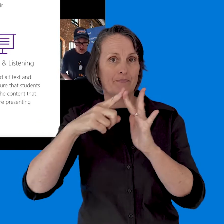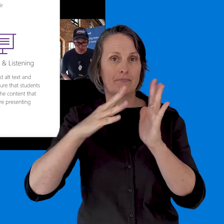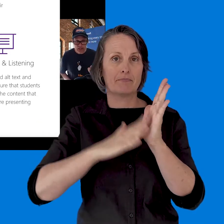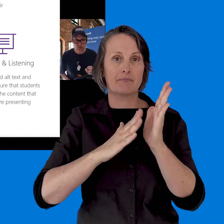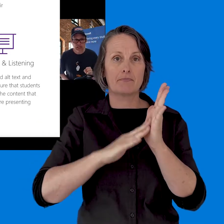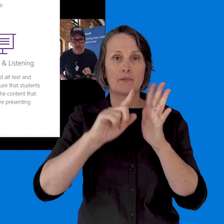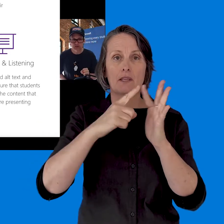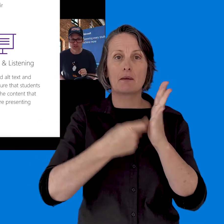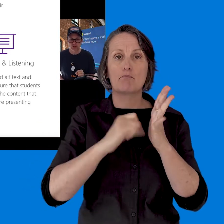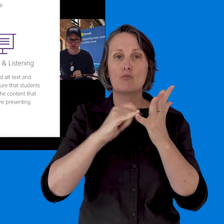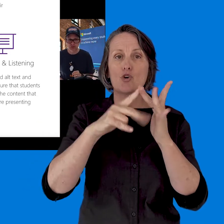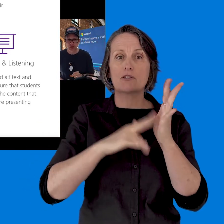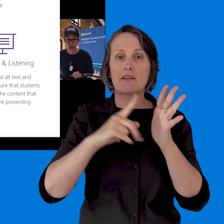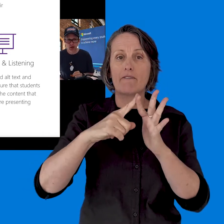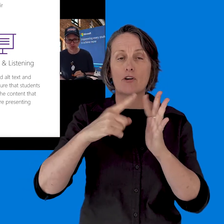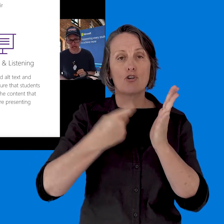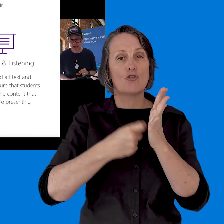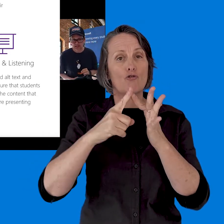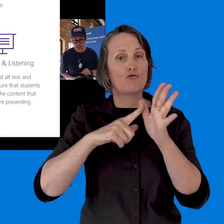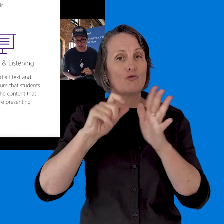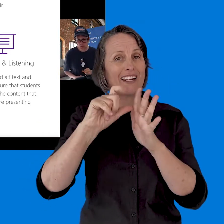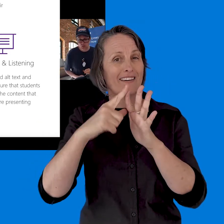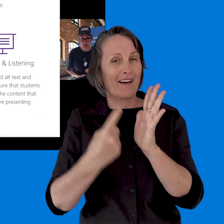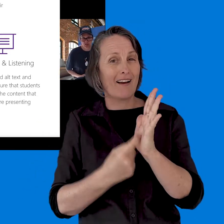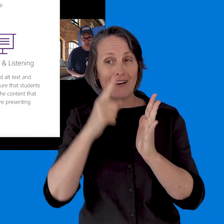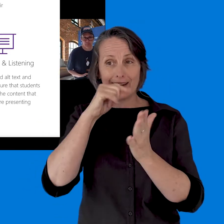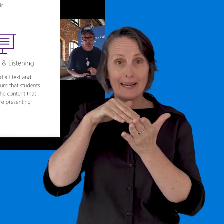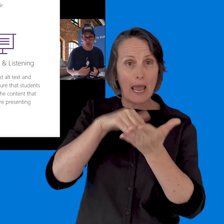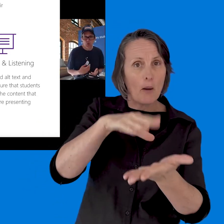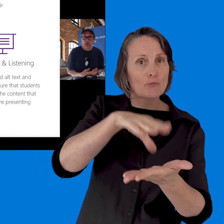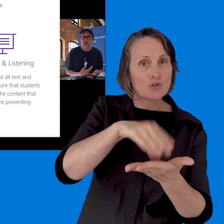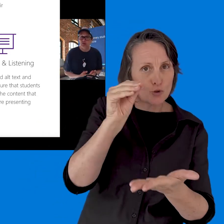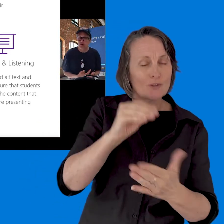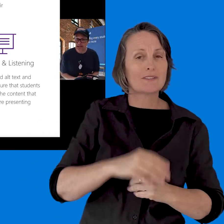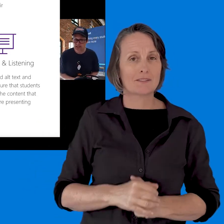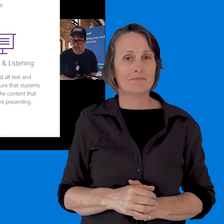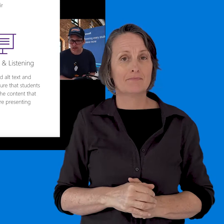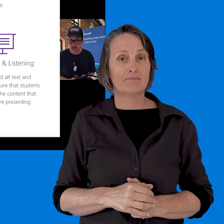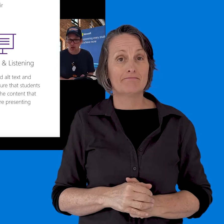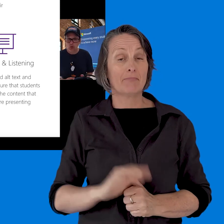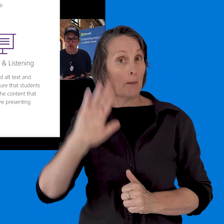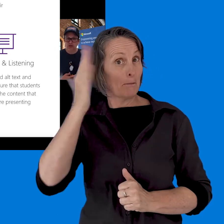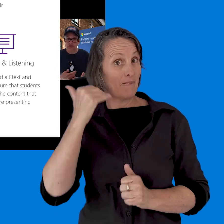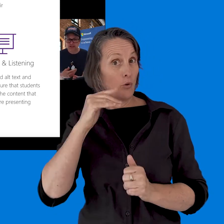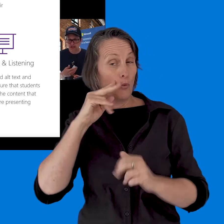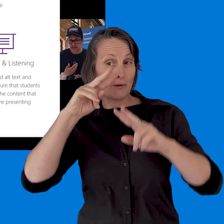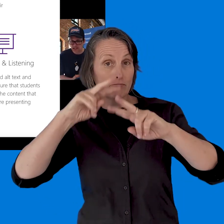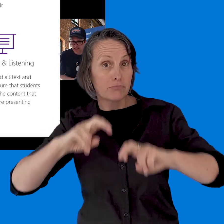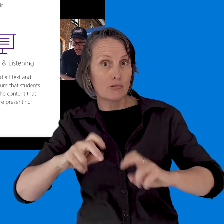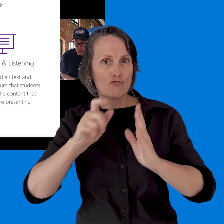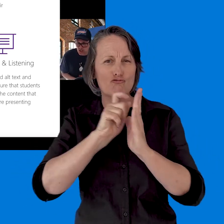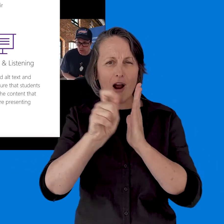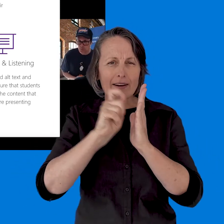a critical link for students who need help to access course content. We looked at writing, we look at things like dictation,